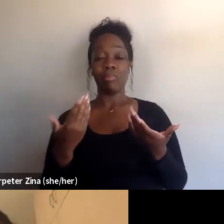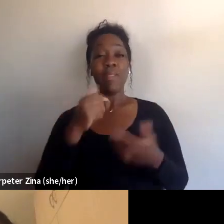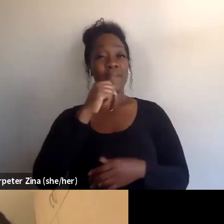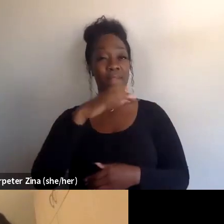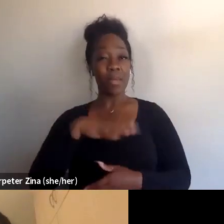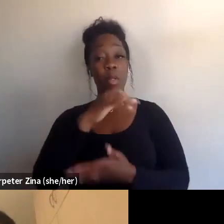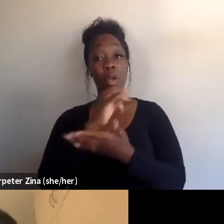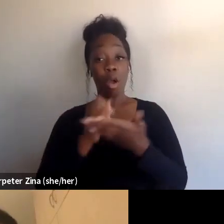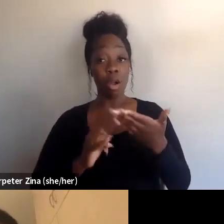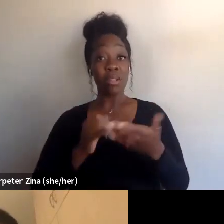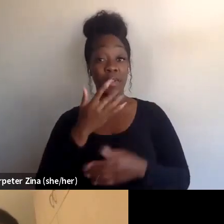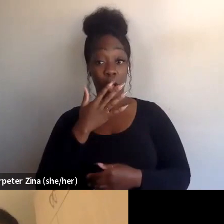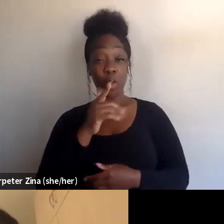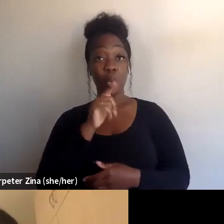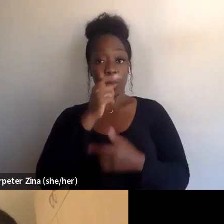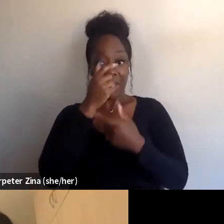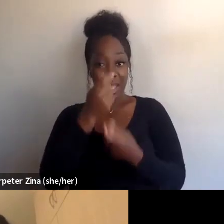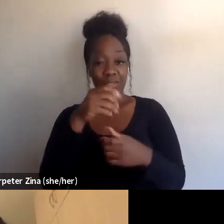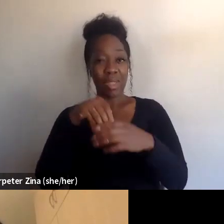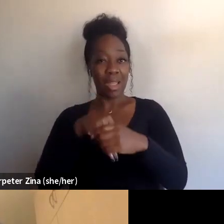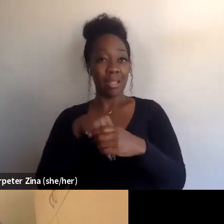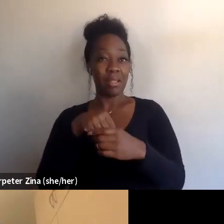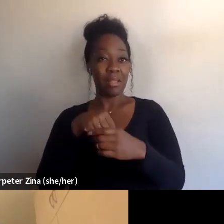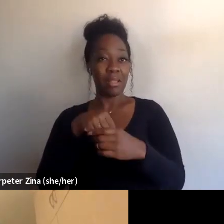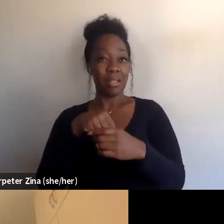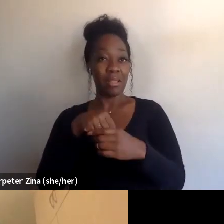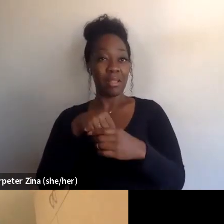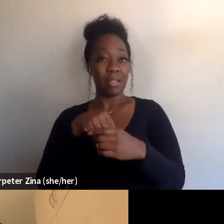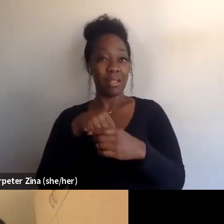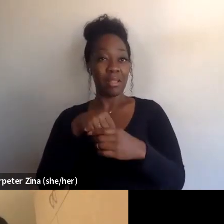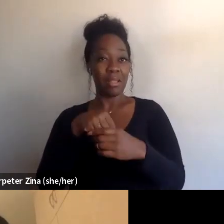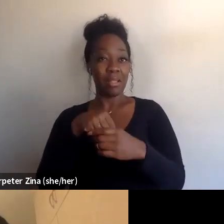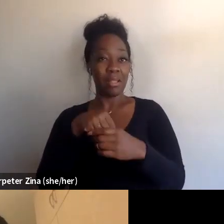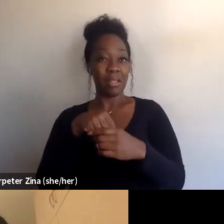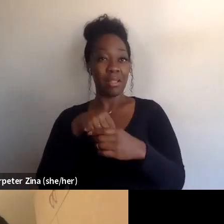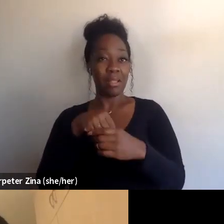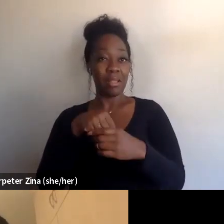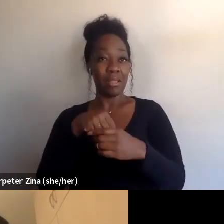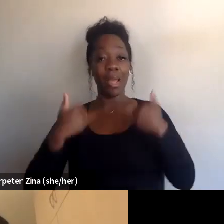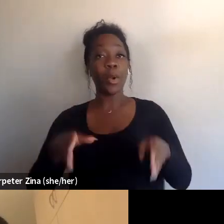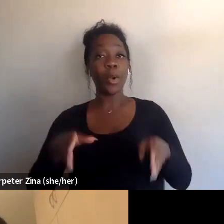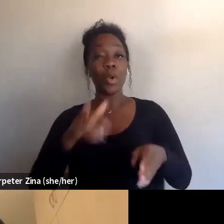of color that would be interested in the arts or a young person who's interested in creating like work in the sector?